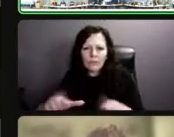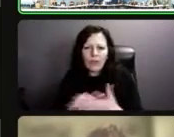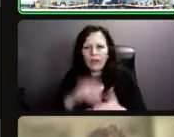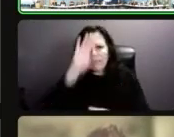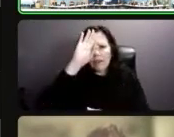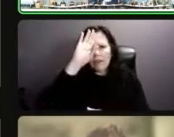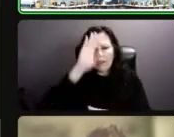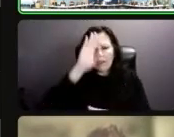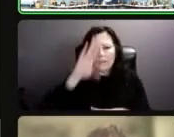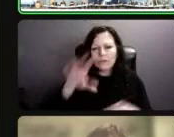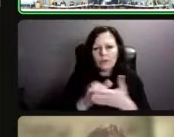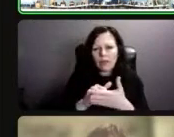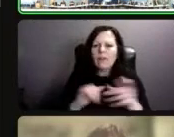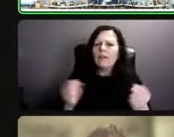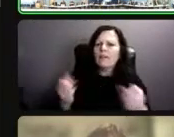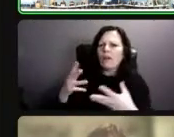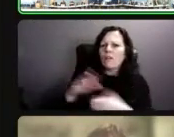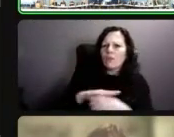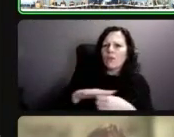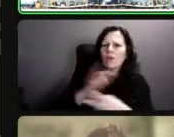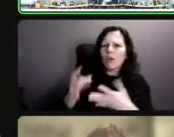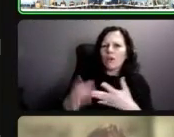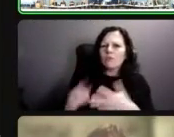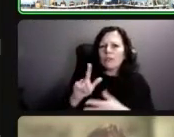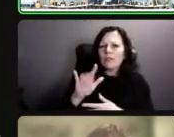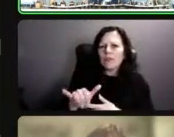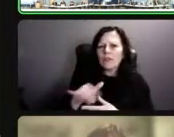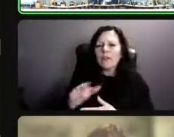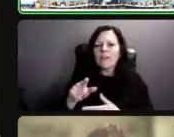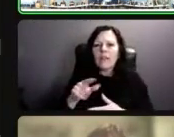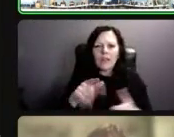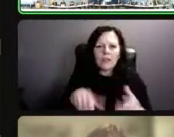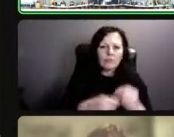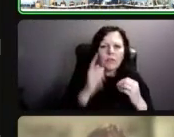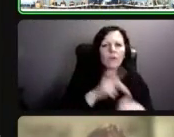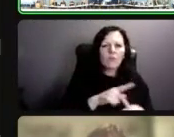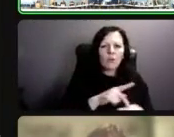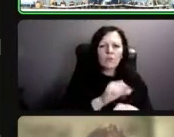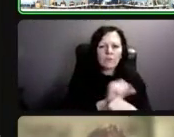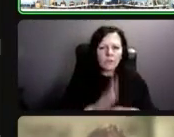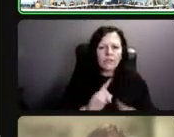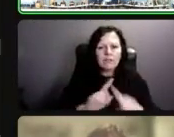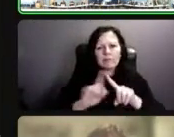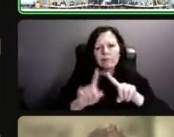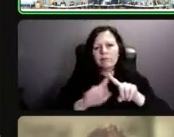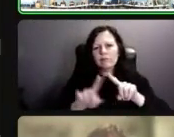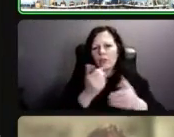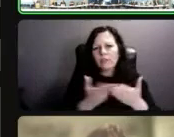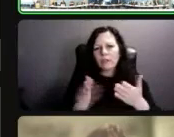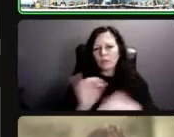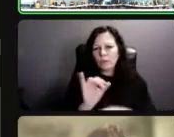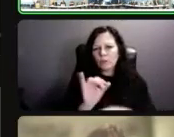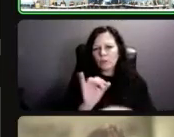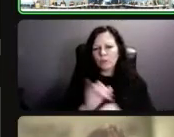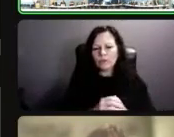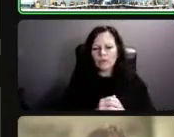AGENCIES DO THAT BY THE FIRE